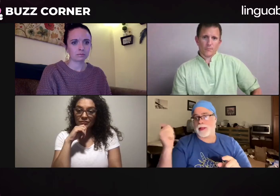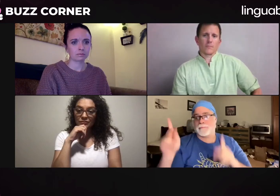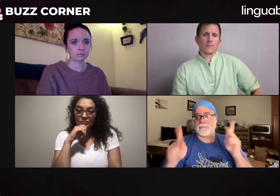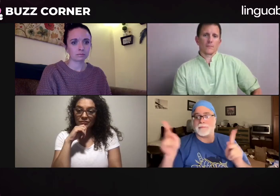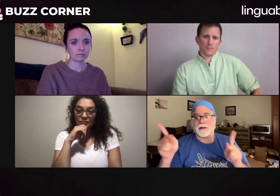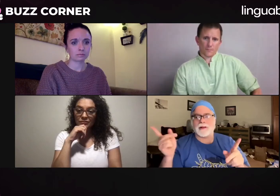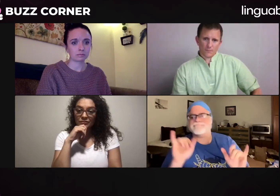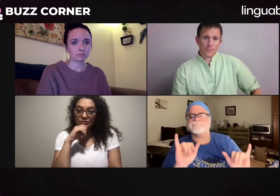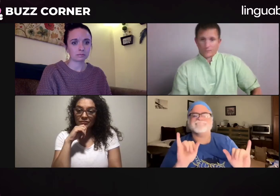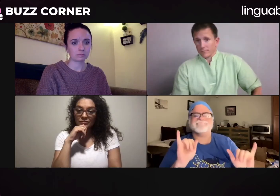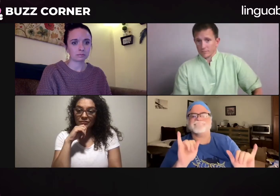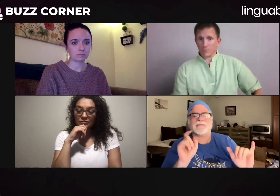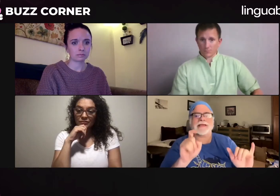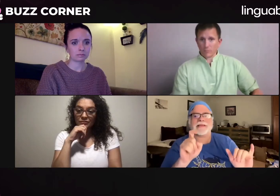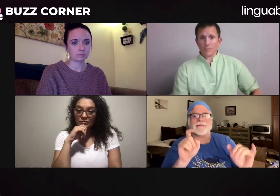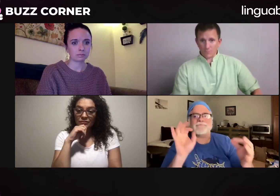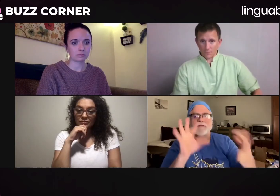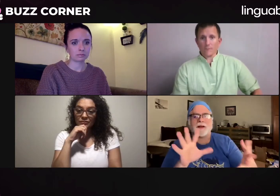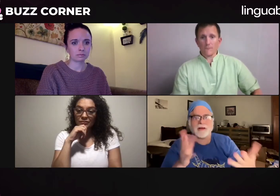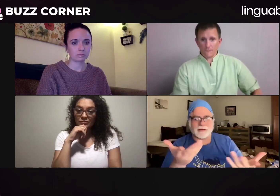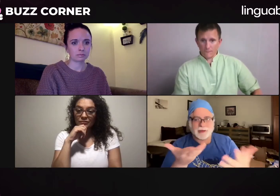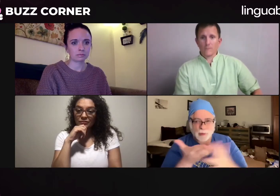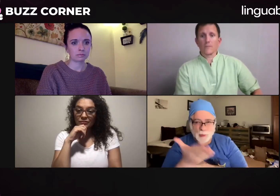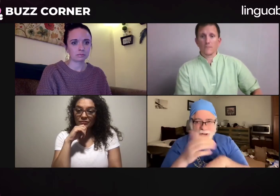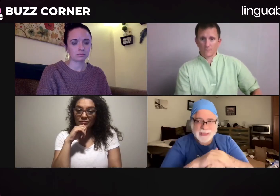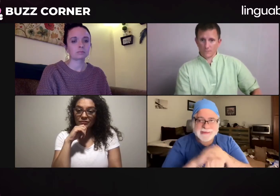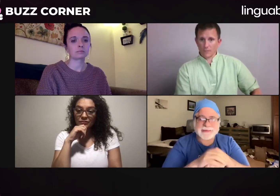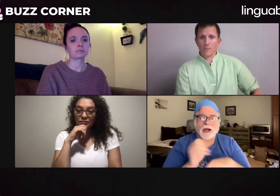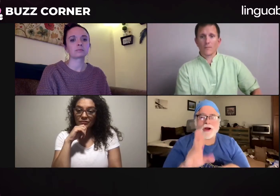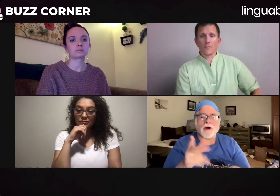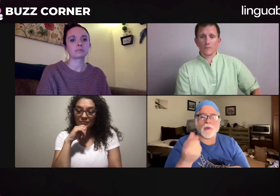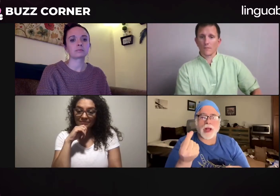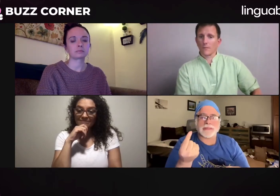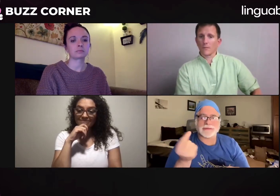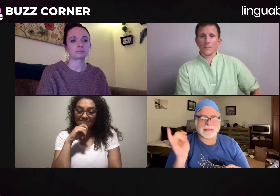But there may be some other people who may want to be provided feedback, maybe through English.